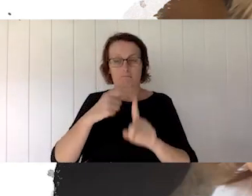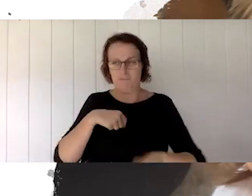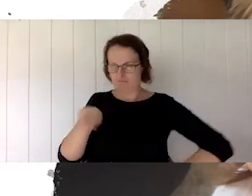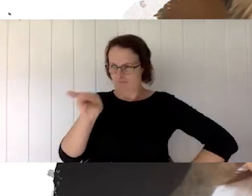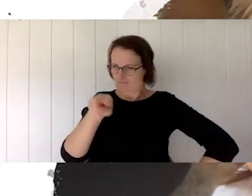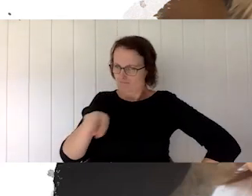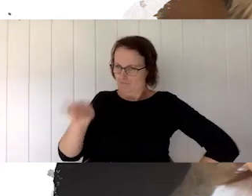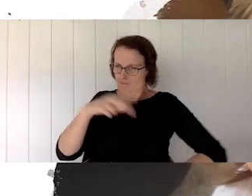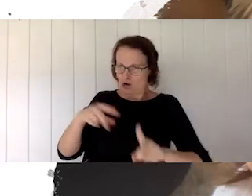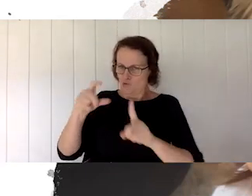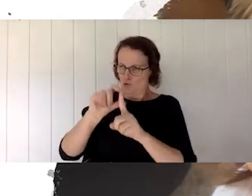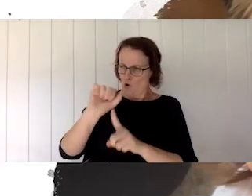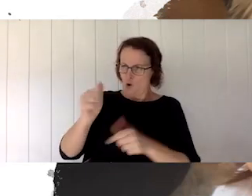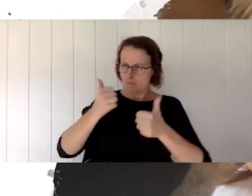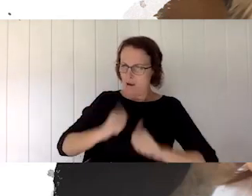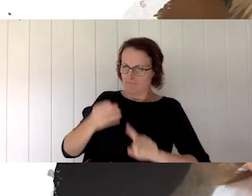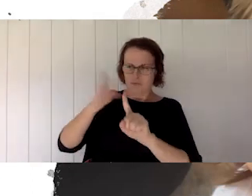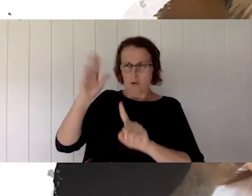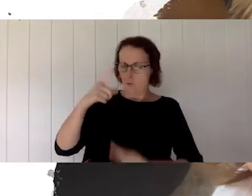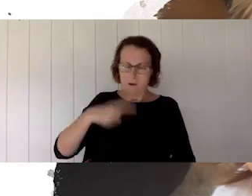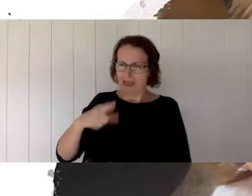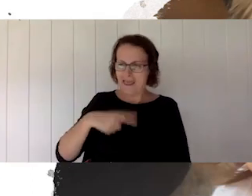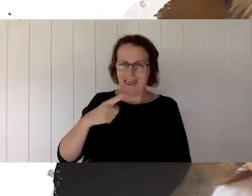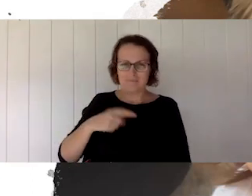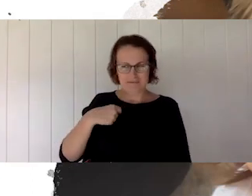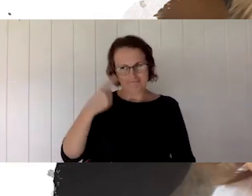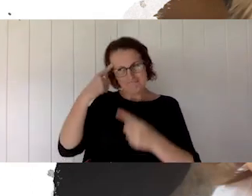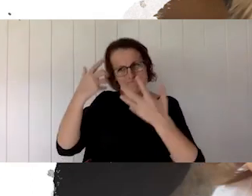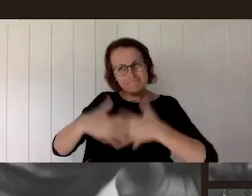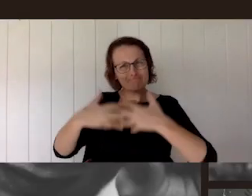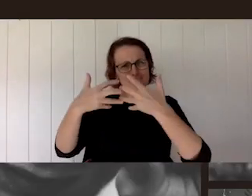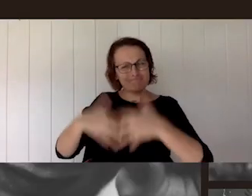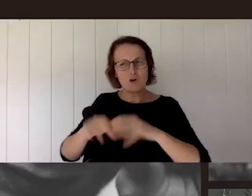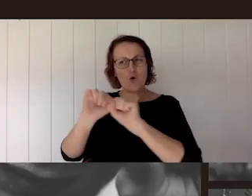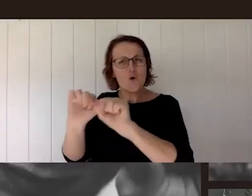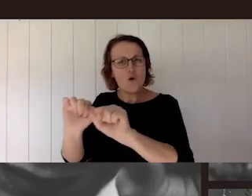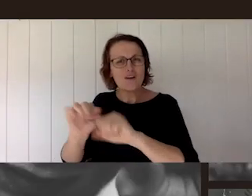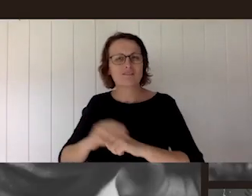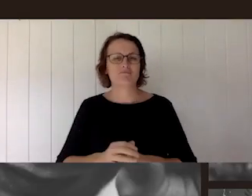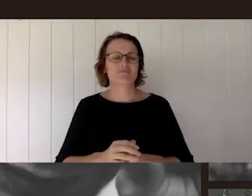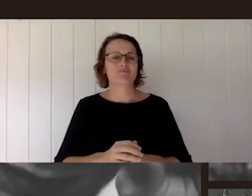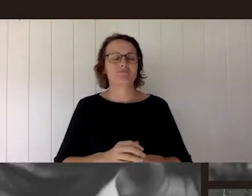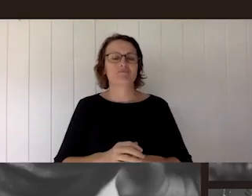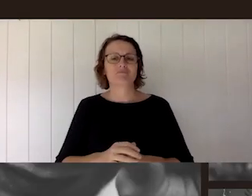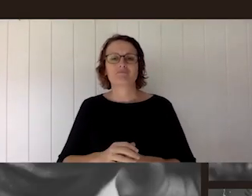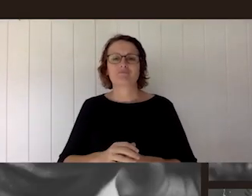she's in a constant mystery to me to try to work out why she does what she does every single day. The first thing we need to acknowledge about